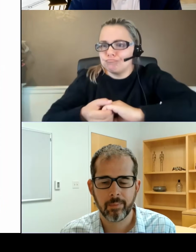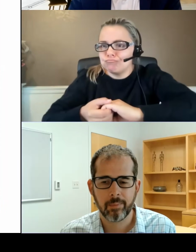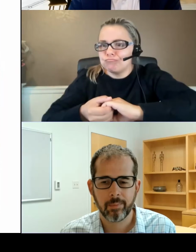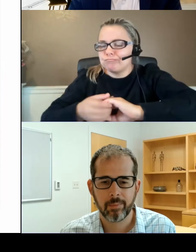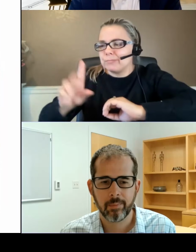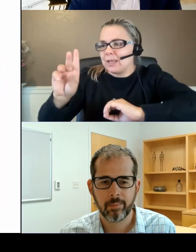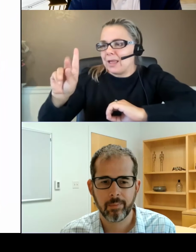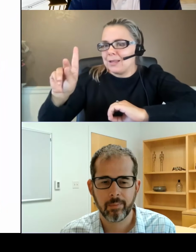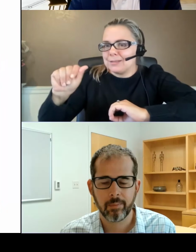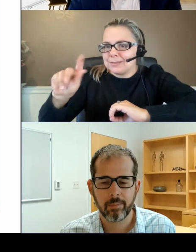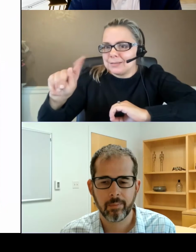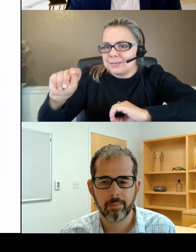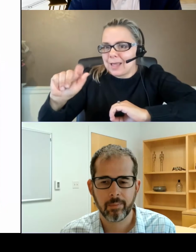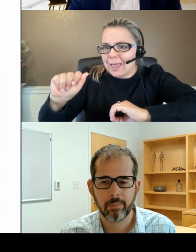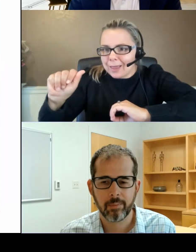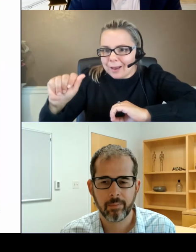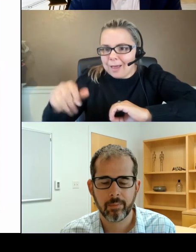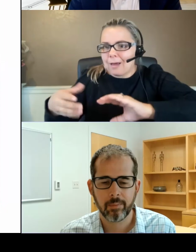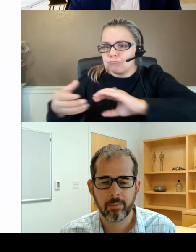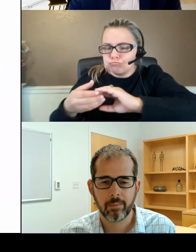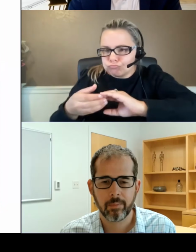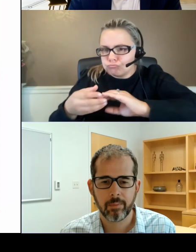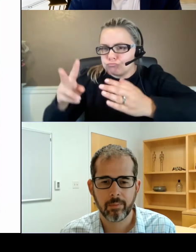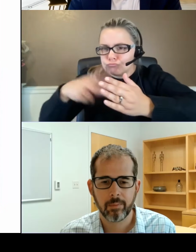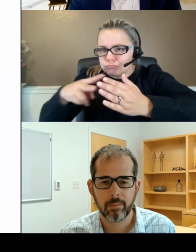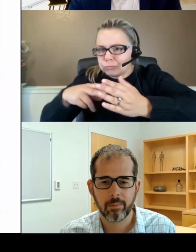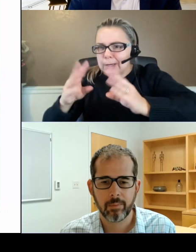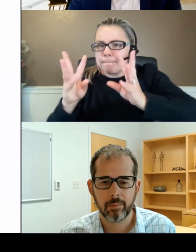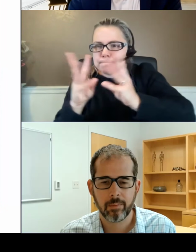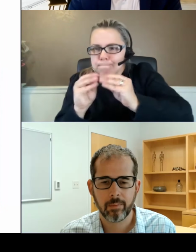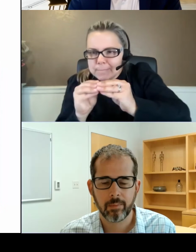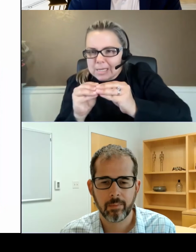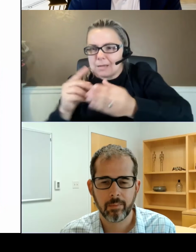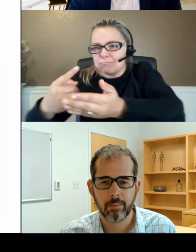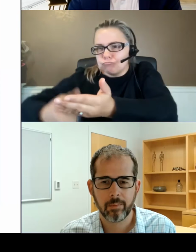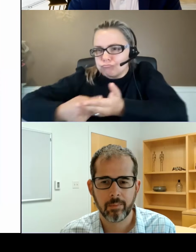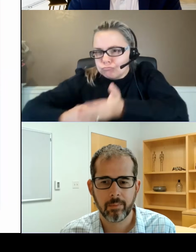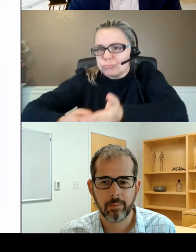report, or bring together minds for a meeting and a lunch and learn and that is going to start to